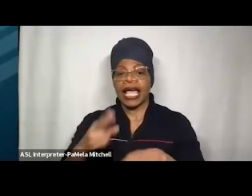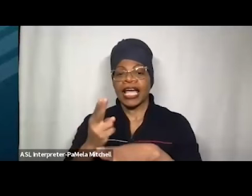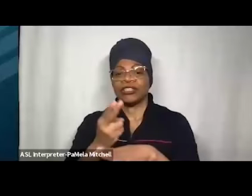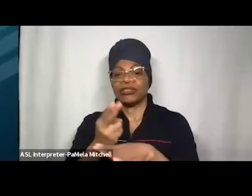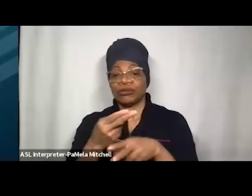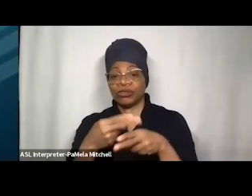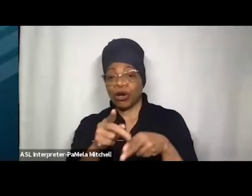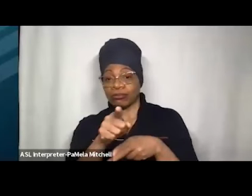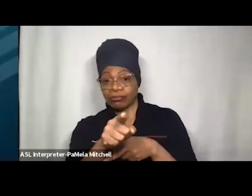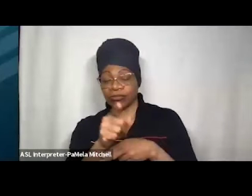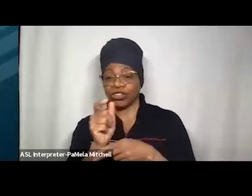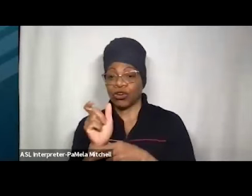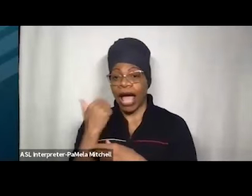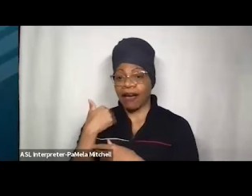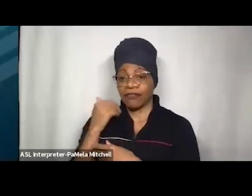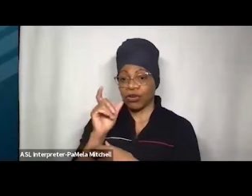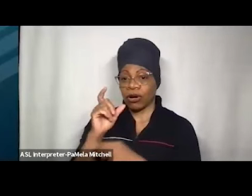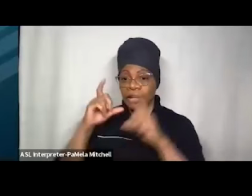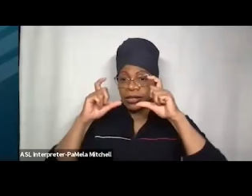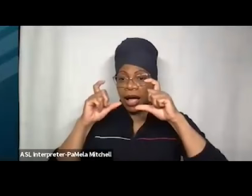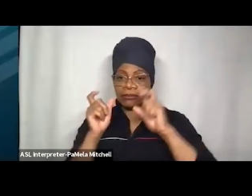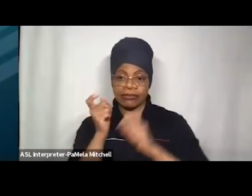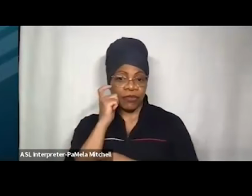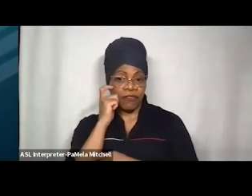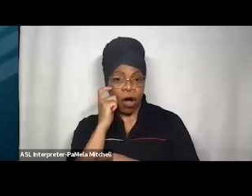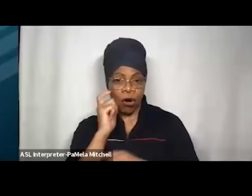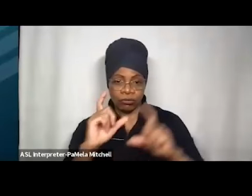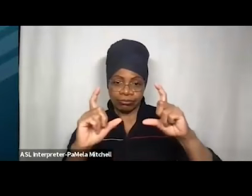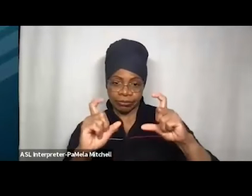and pull up this QR code that will take you to a webpage